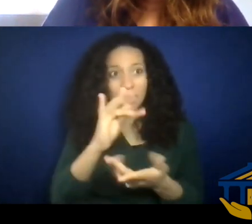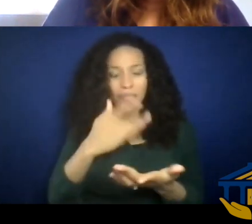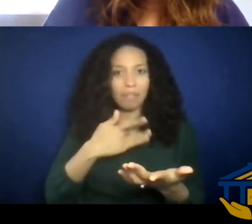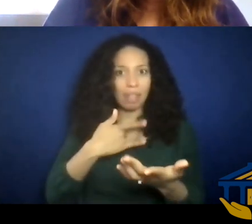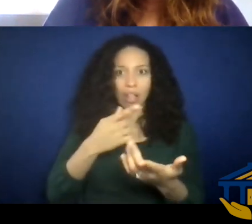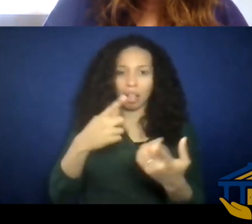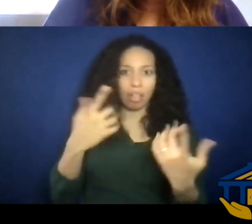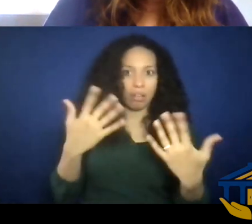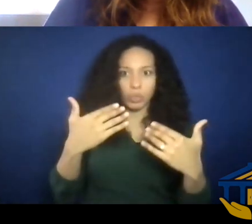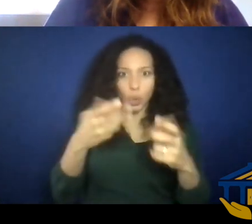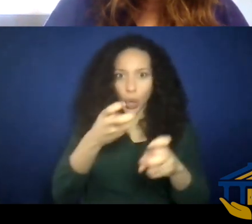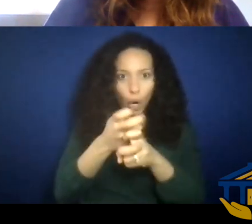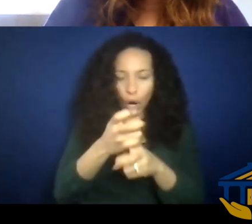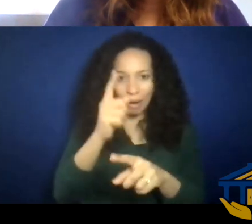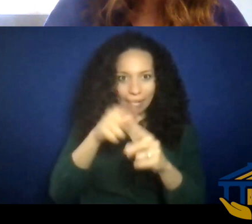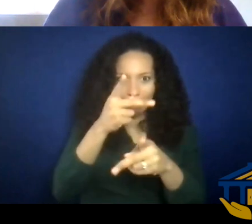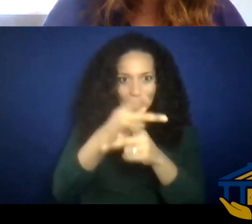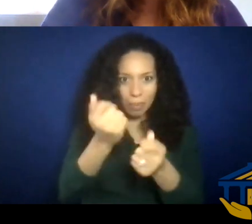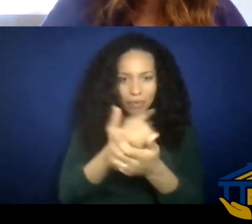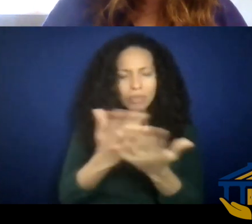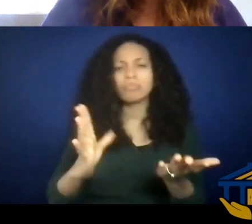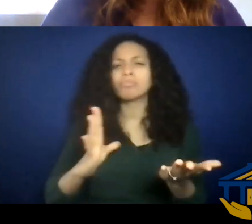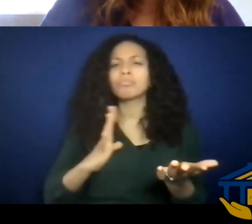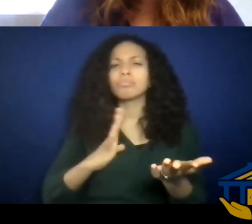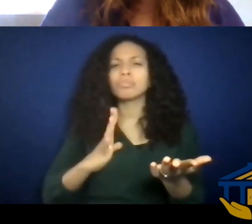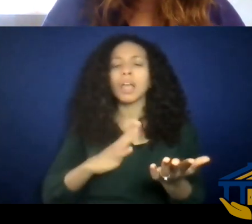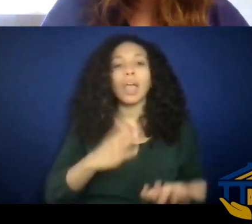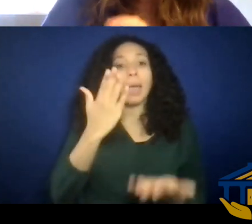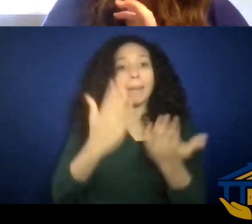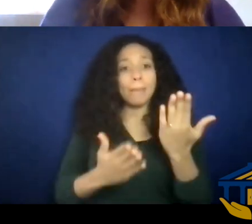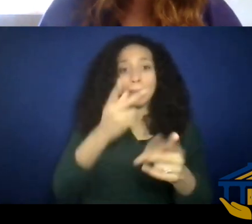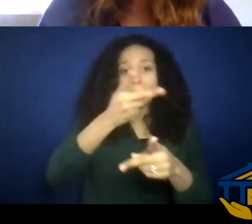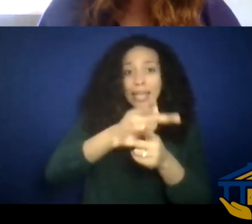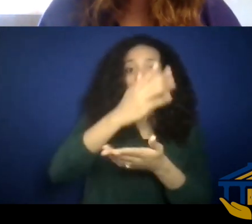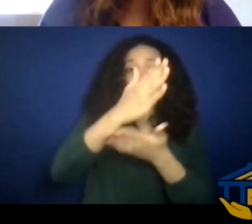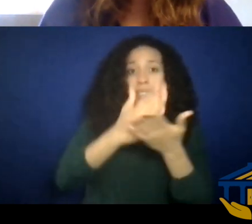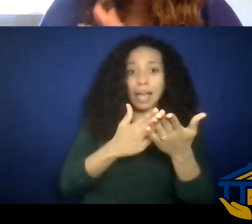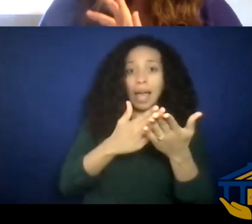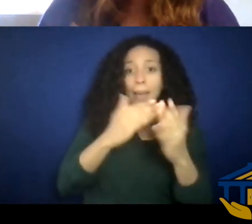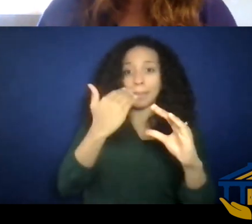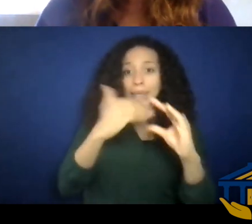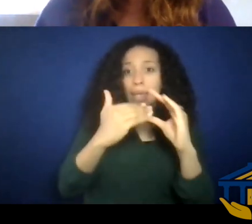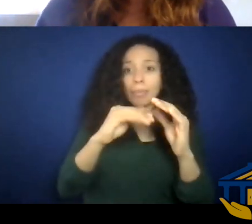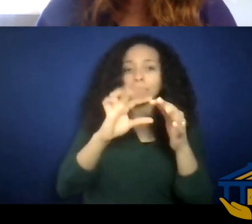Sometimes you might keep it pertaining to a certain issue like ESY. If that is a struggle,